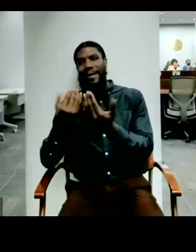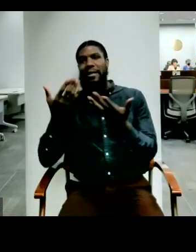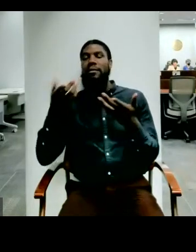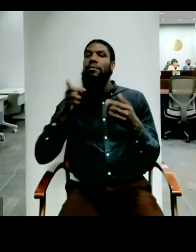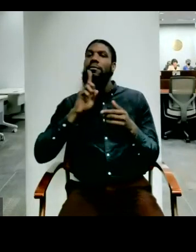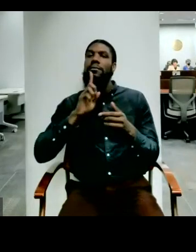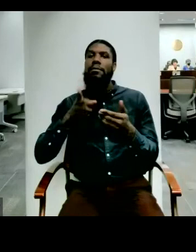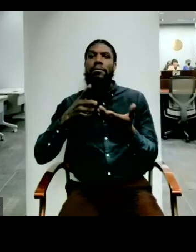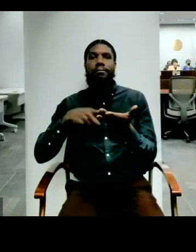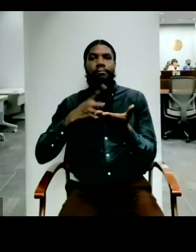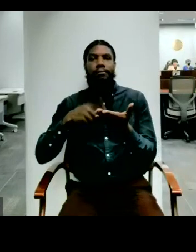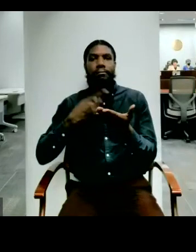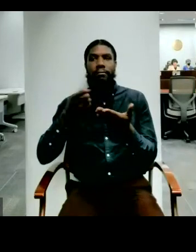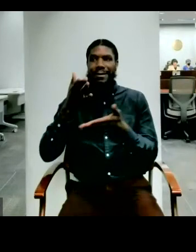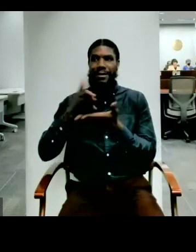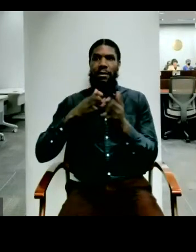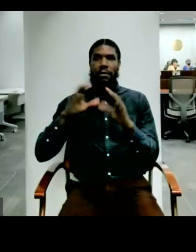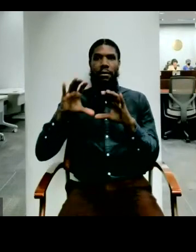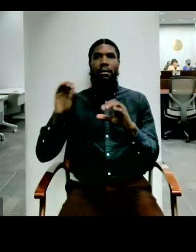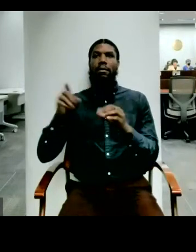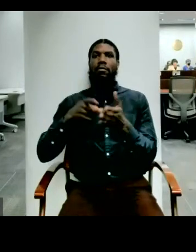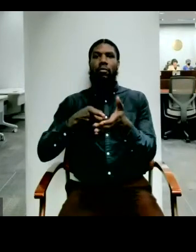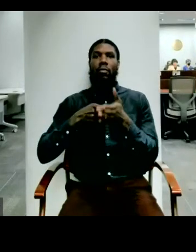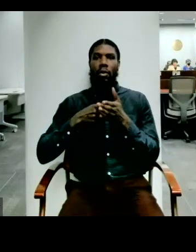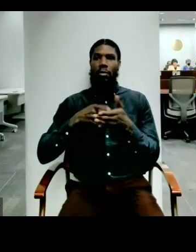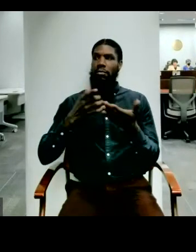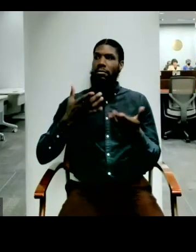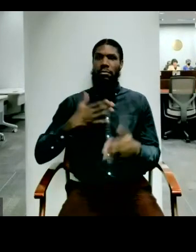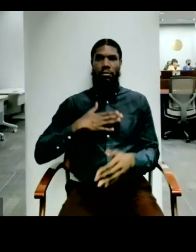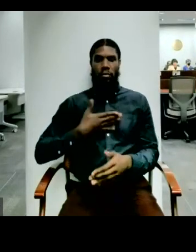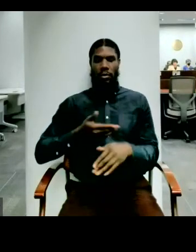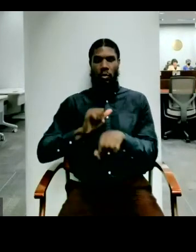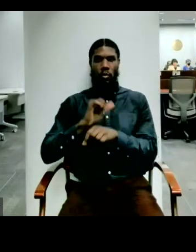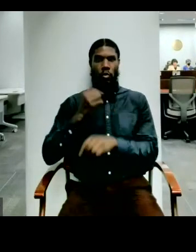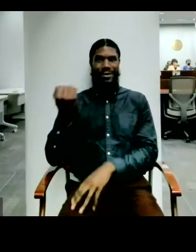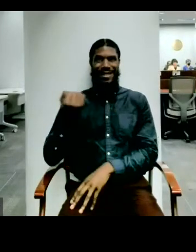be um some companies require you to be willing to work on a Saturday or to be willing to work